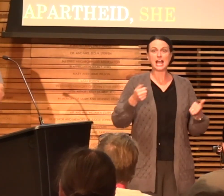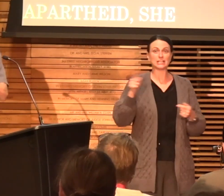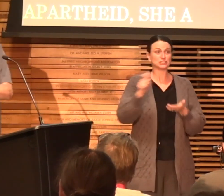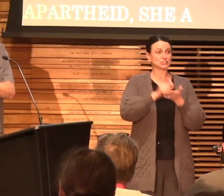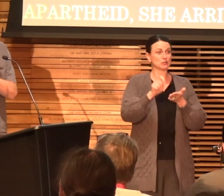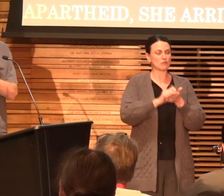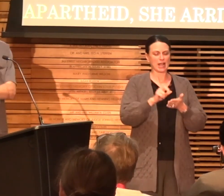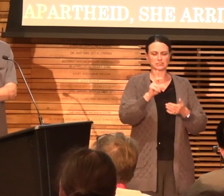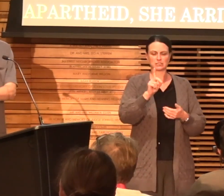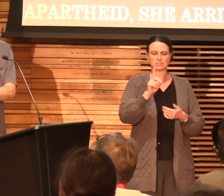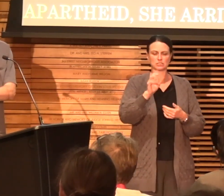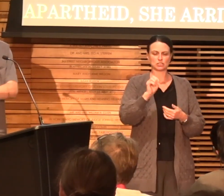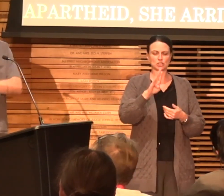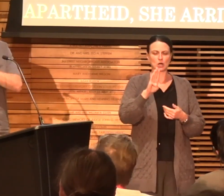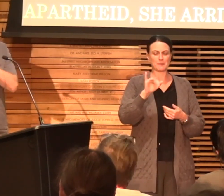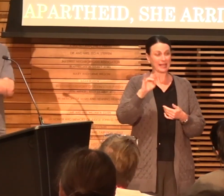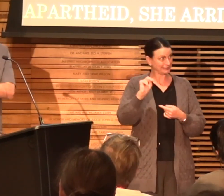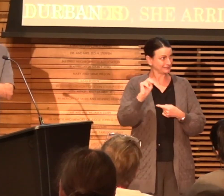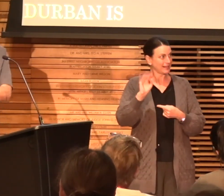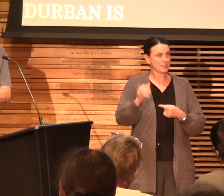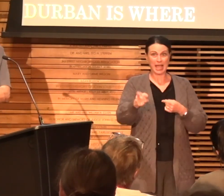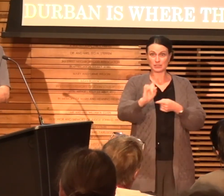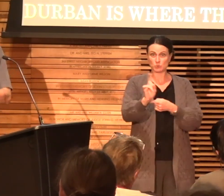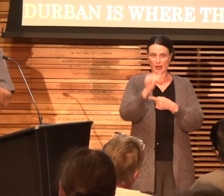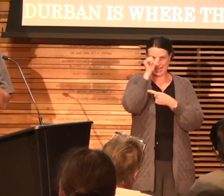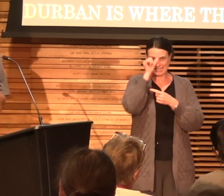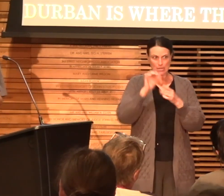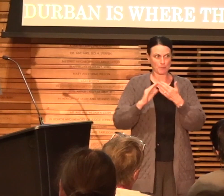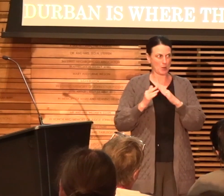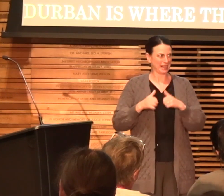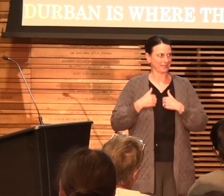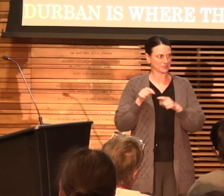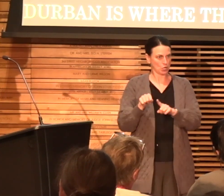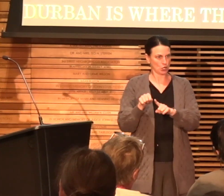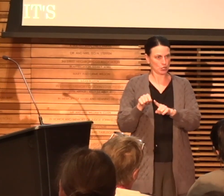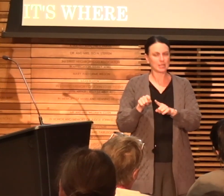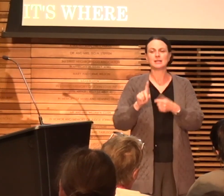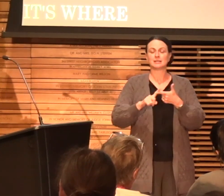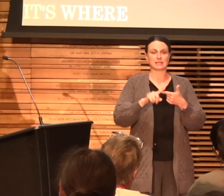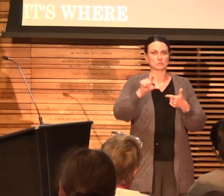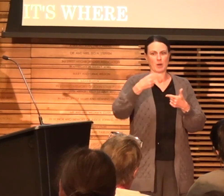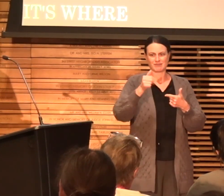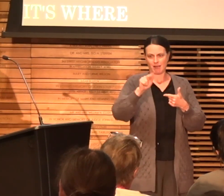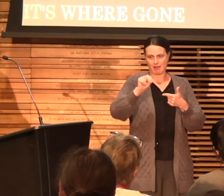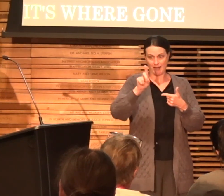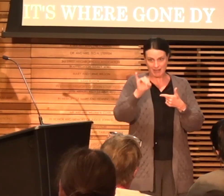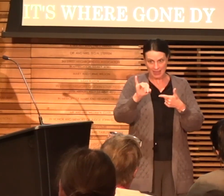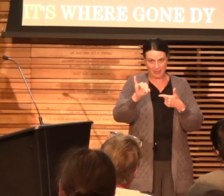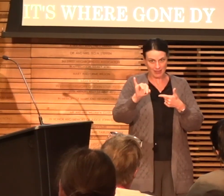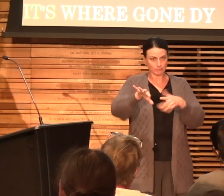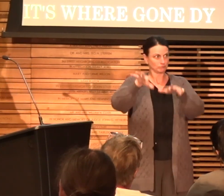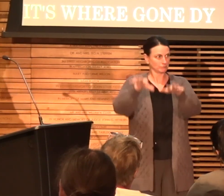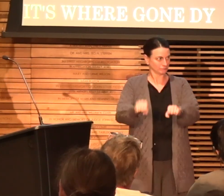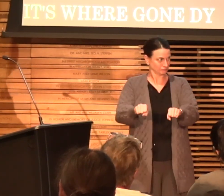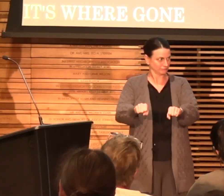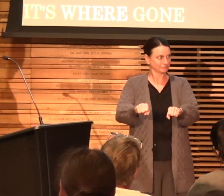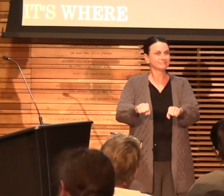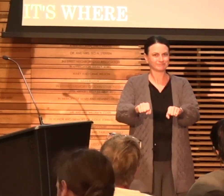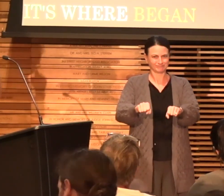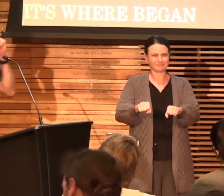Durban is where the Indian community lives. It's where Gandhi settled, in the beginning of the 20th century,